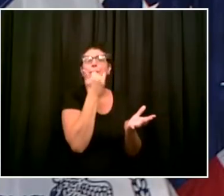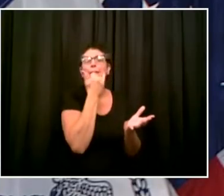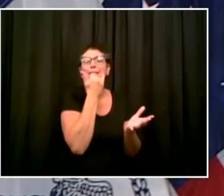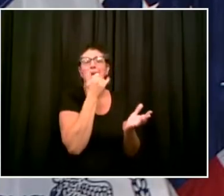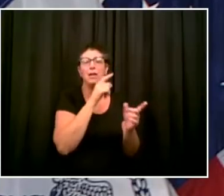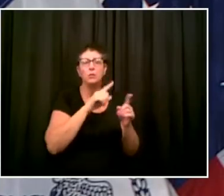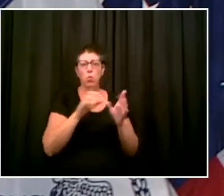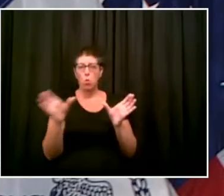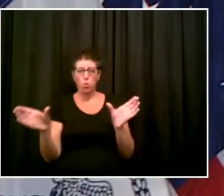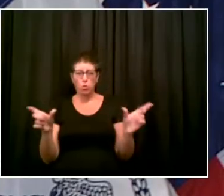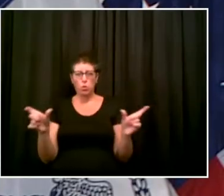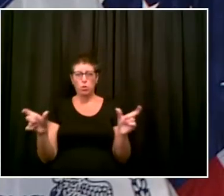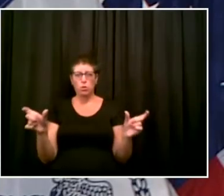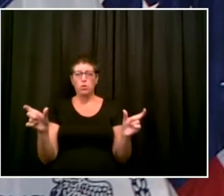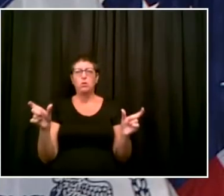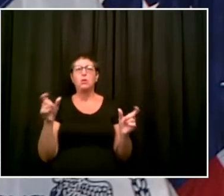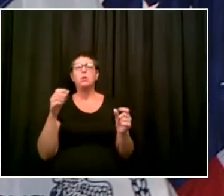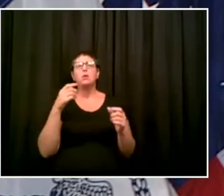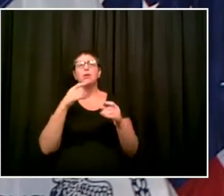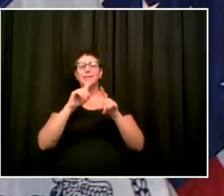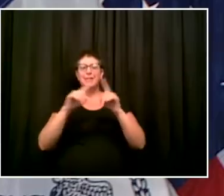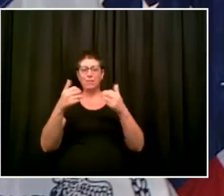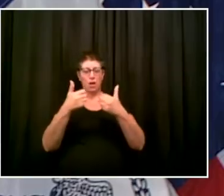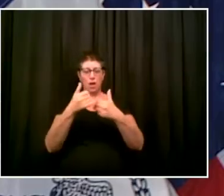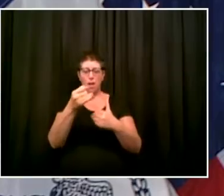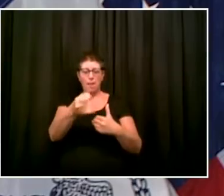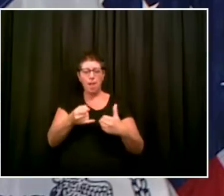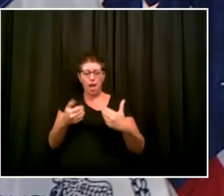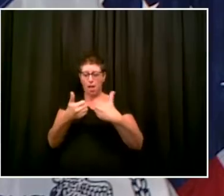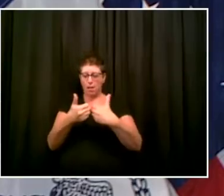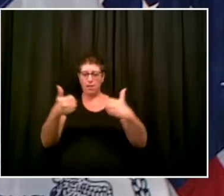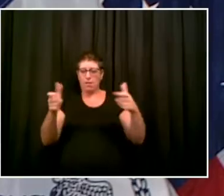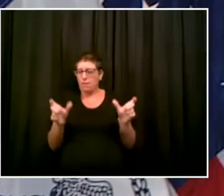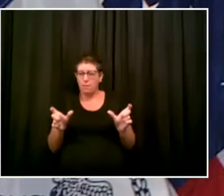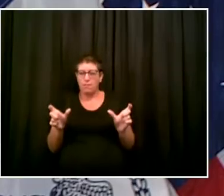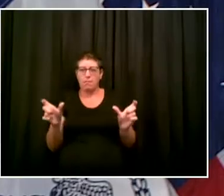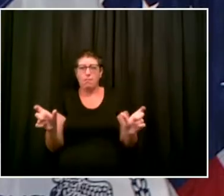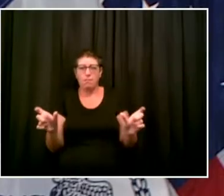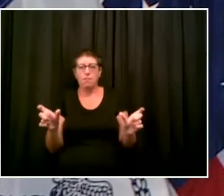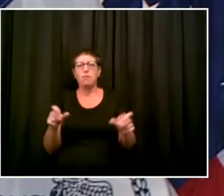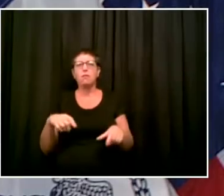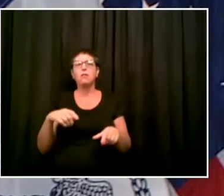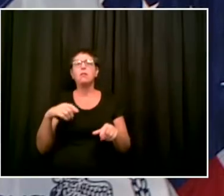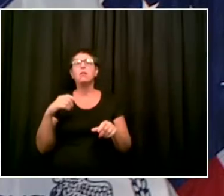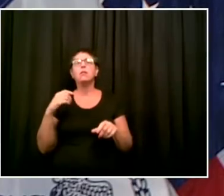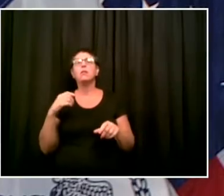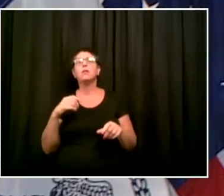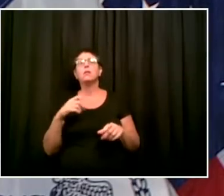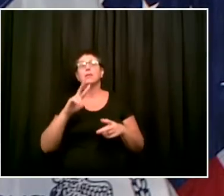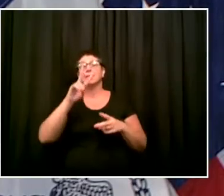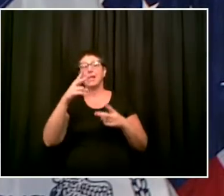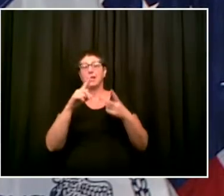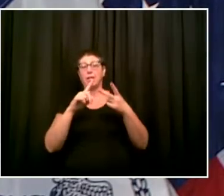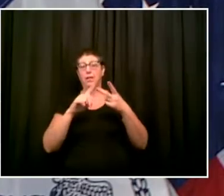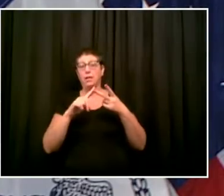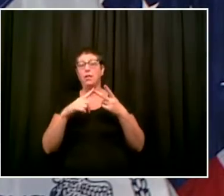NOT TO BE